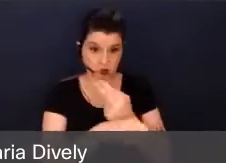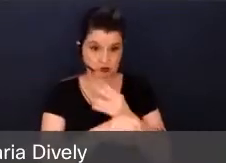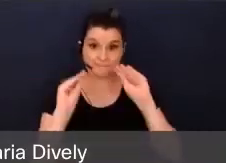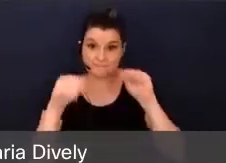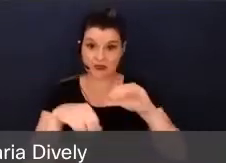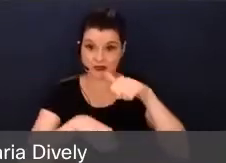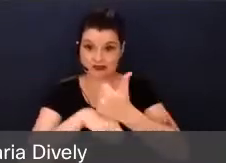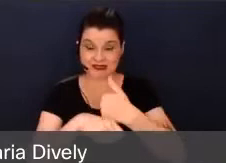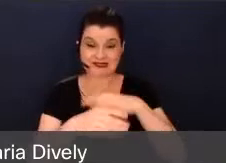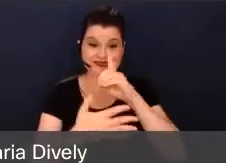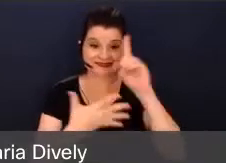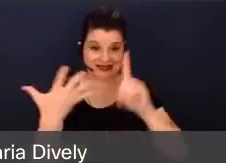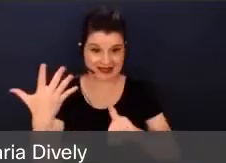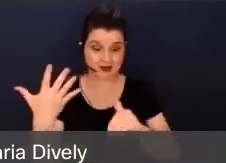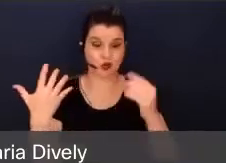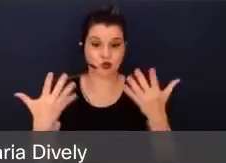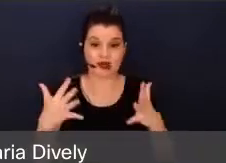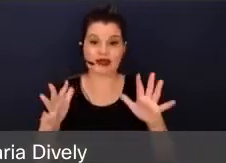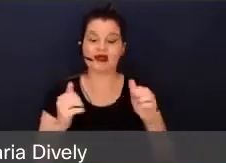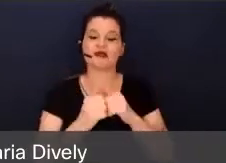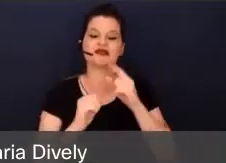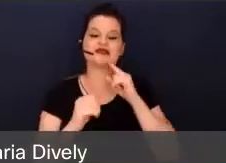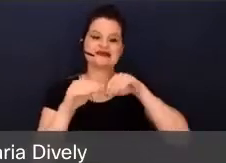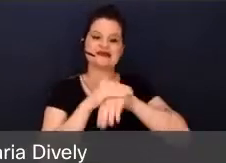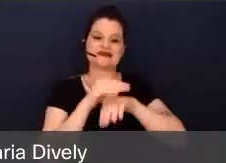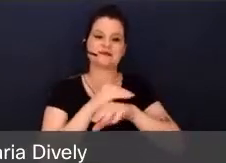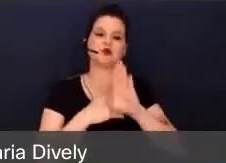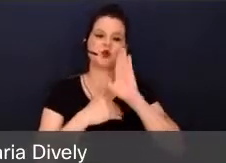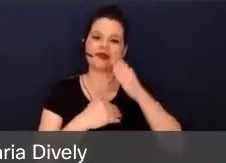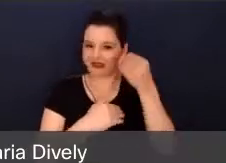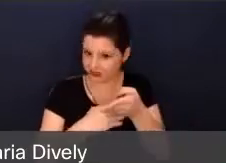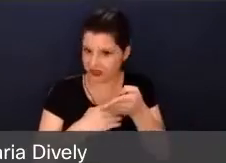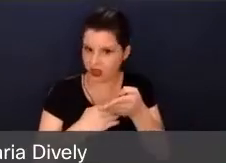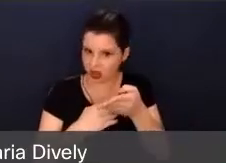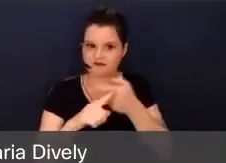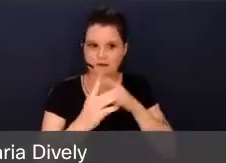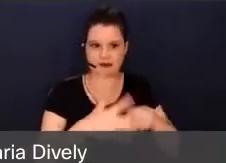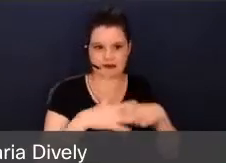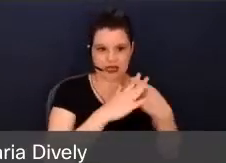in layout and design features, then the accessibility will be there, um, from the start.